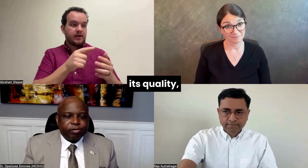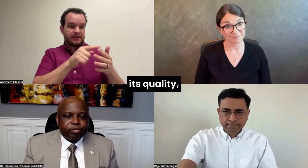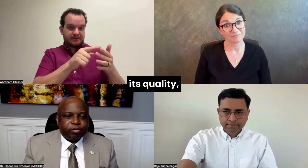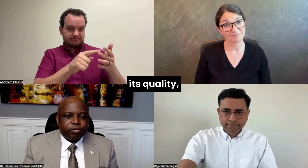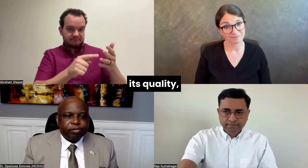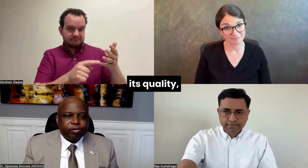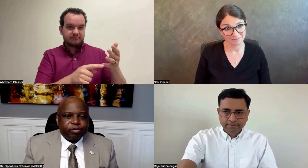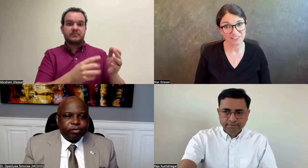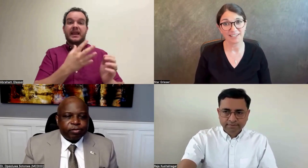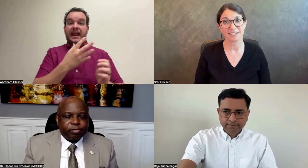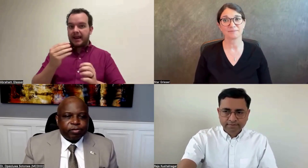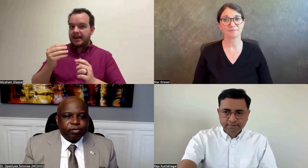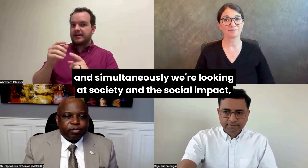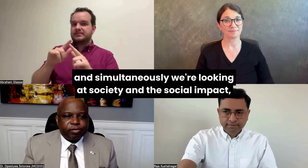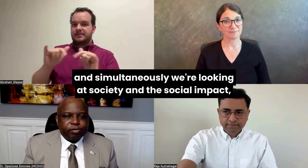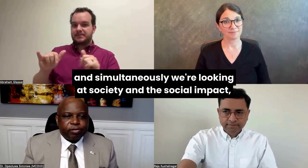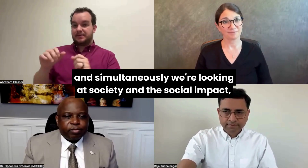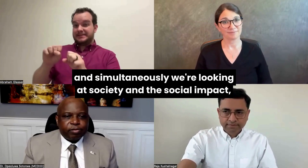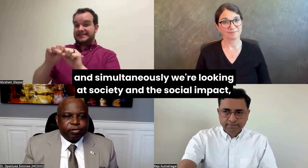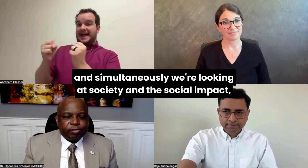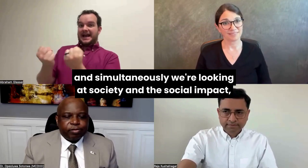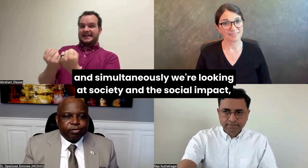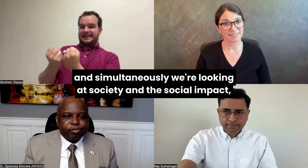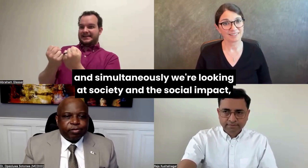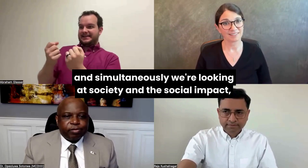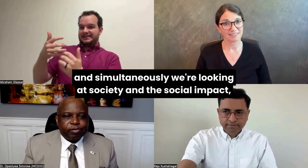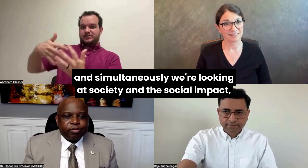and simultaneously we're looking at society and the social impact,